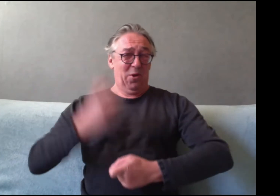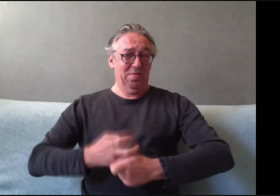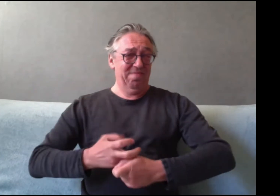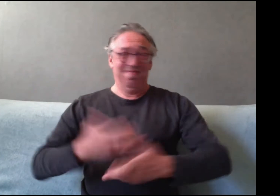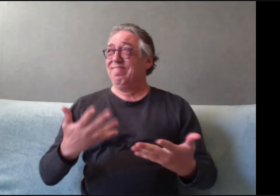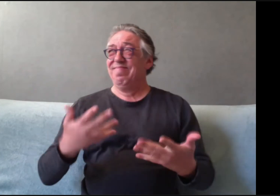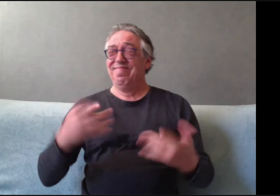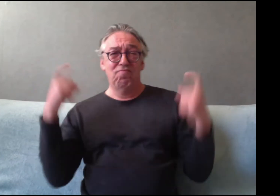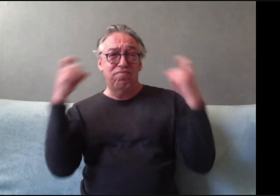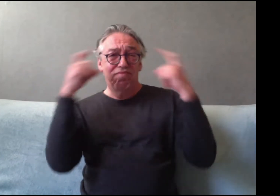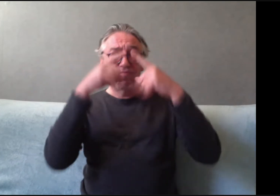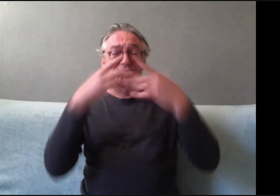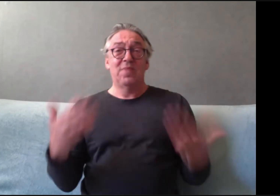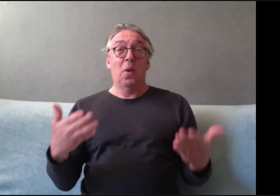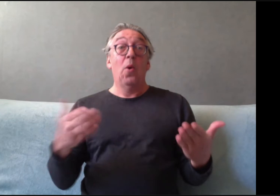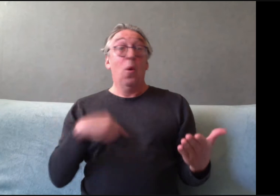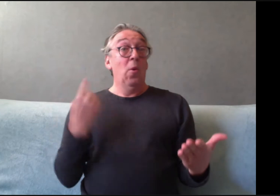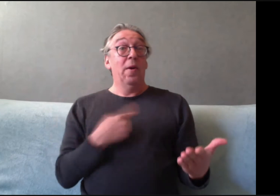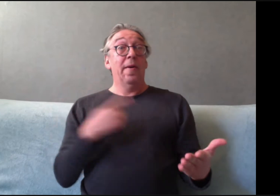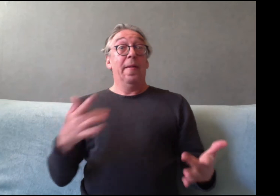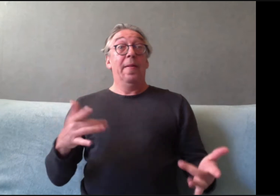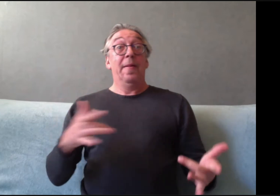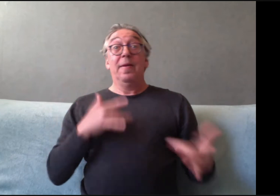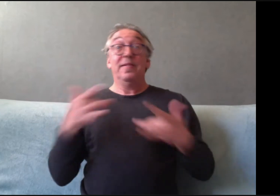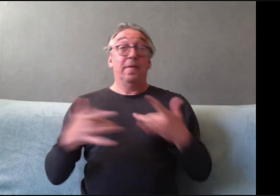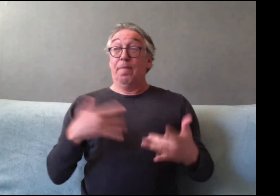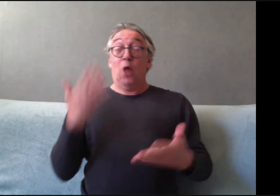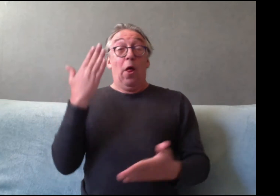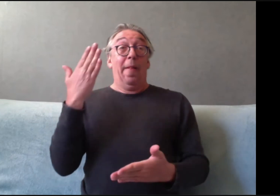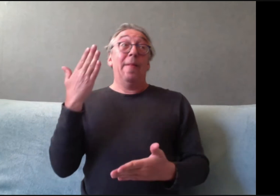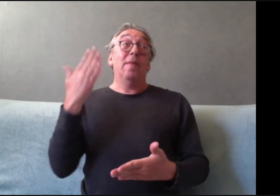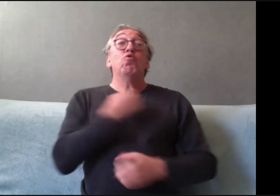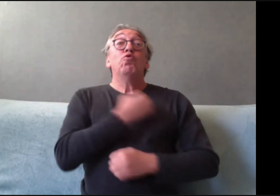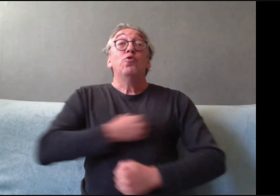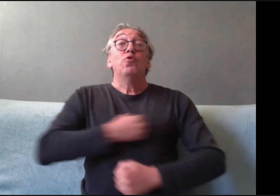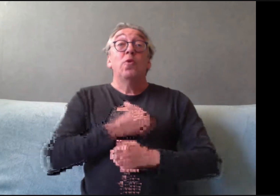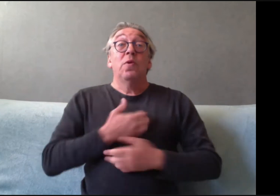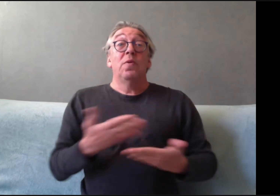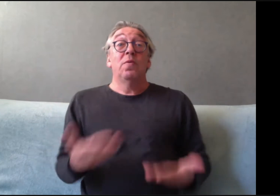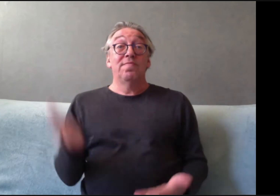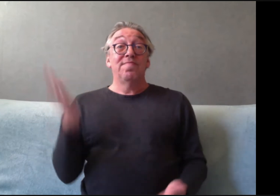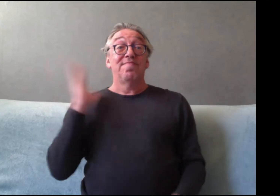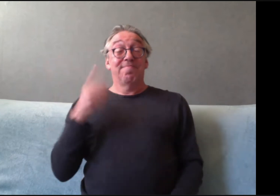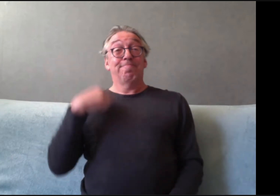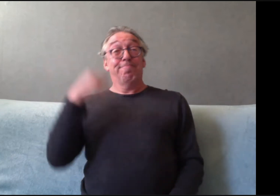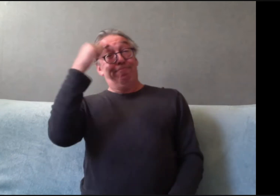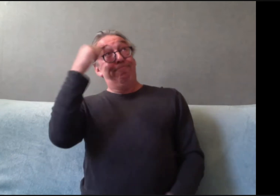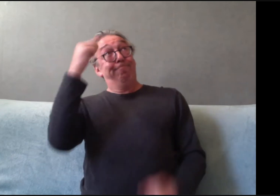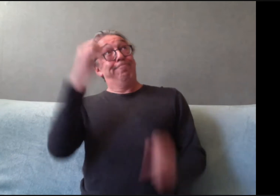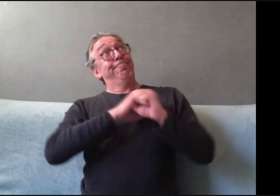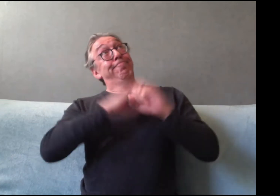We're sorry for the last minute change of the platform as we ran into some technical issues with the other platform.